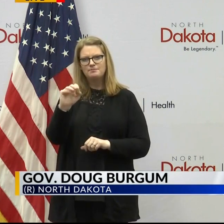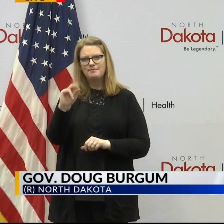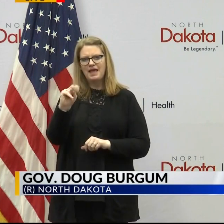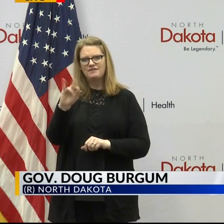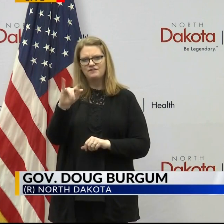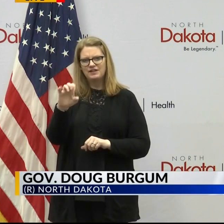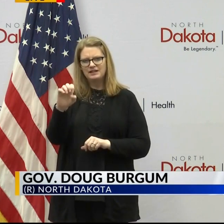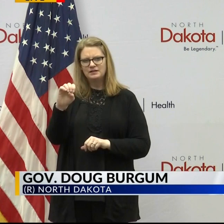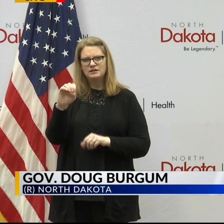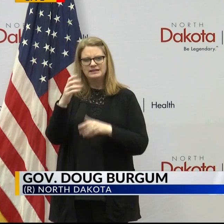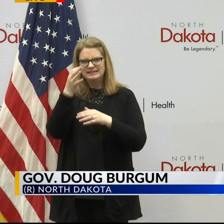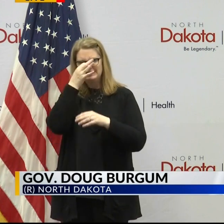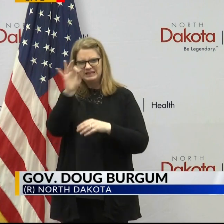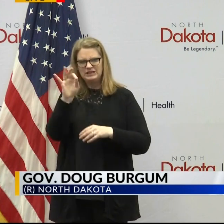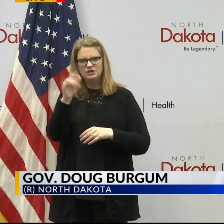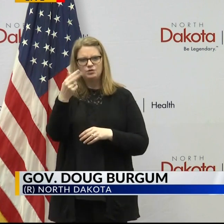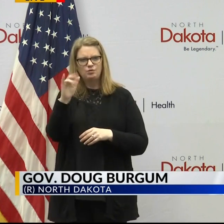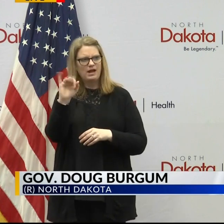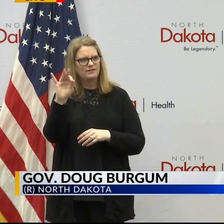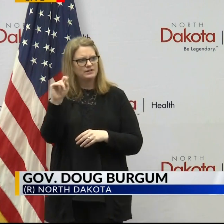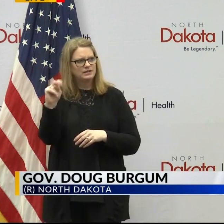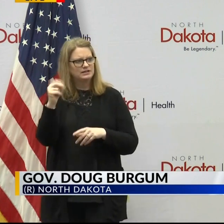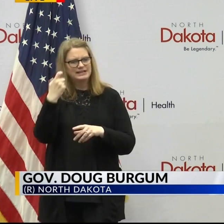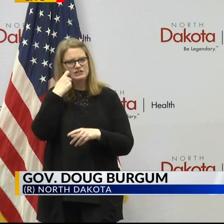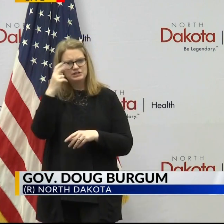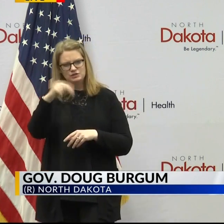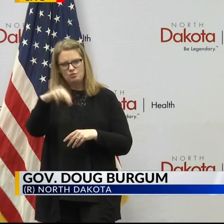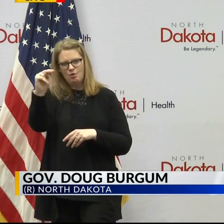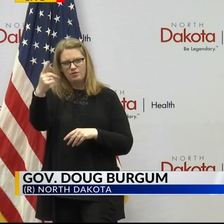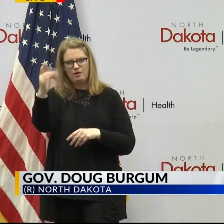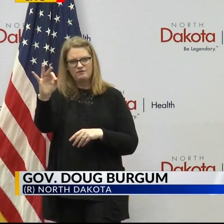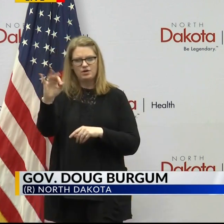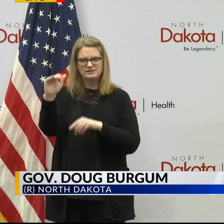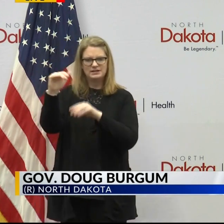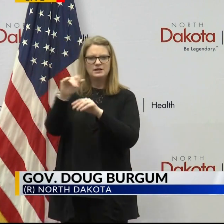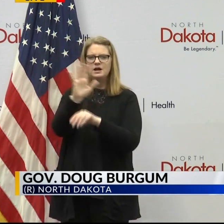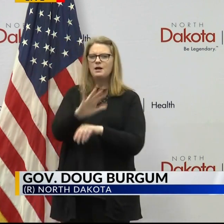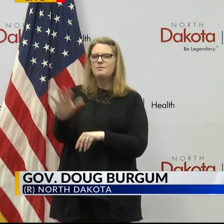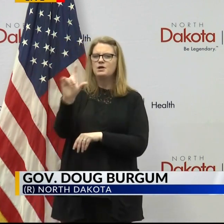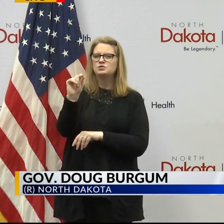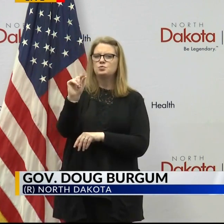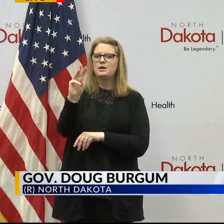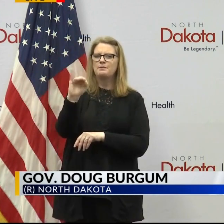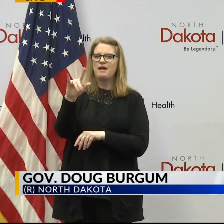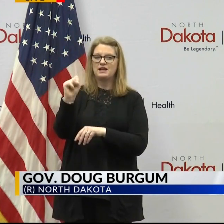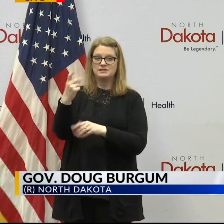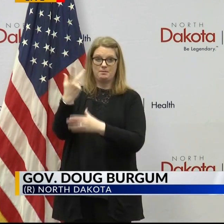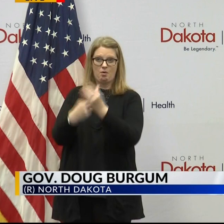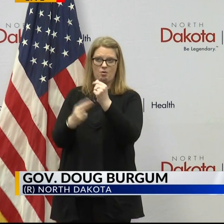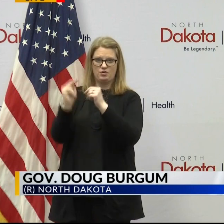EASTERN THIRD OF THE STATE, AND AND WLERN HAD THE I-29 IS CLOSED